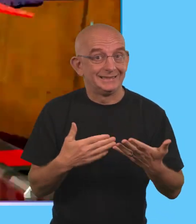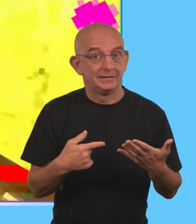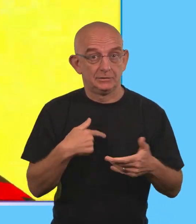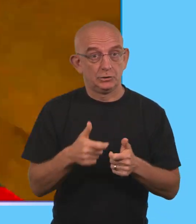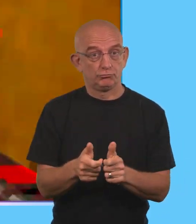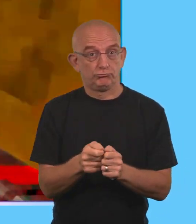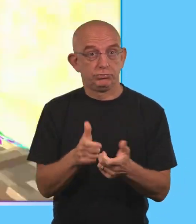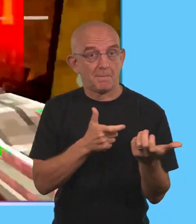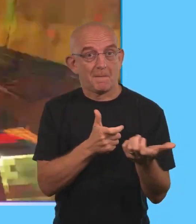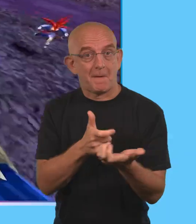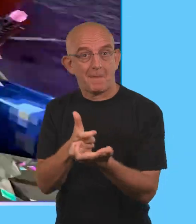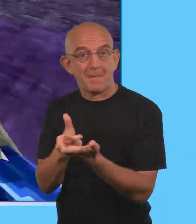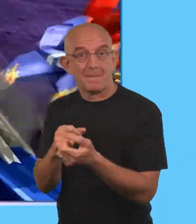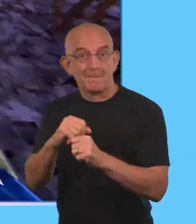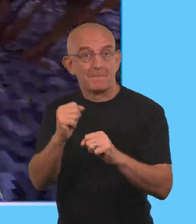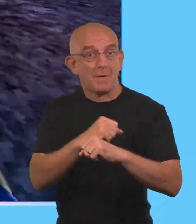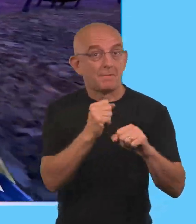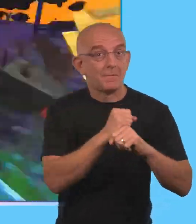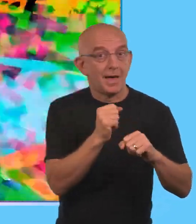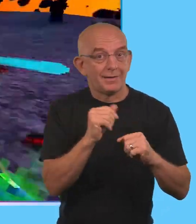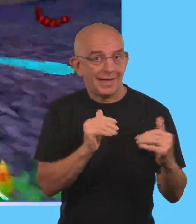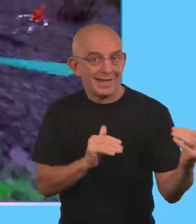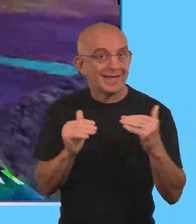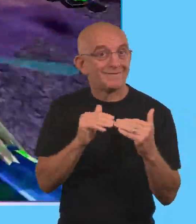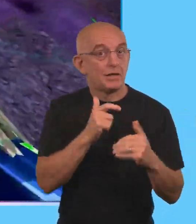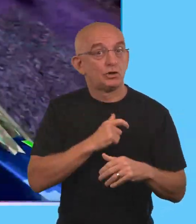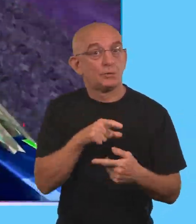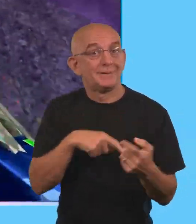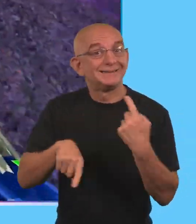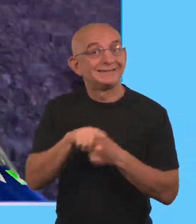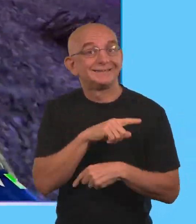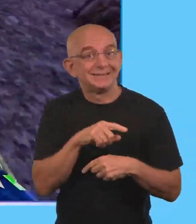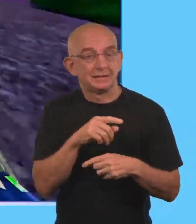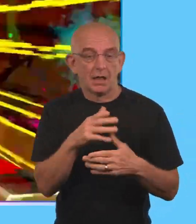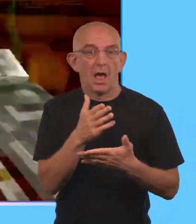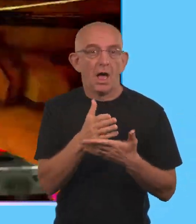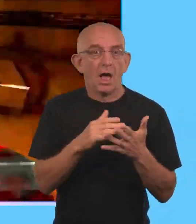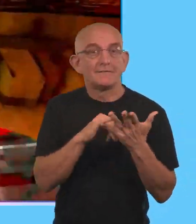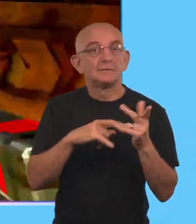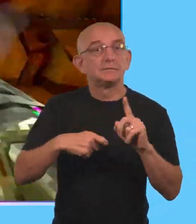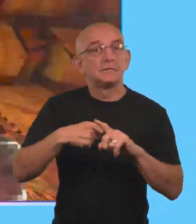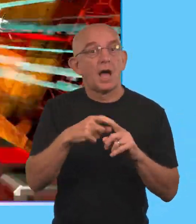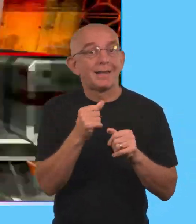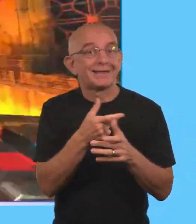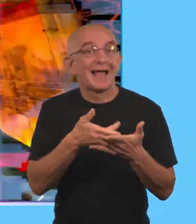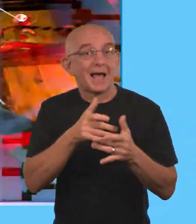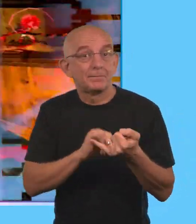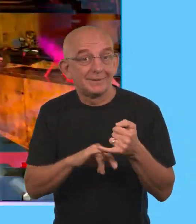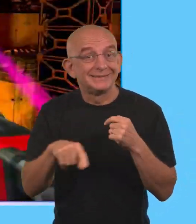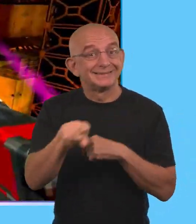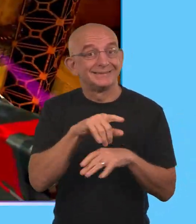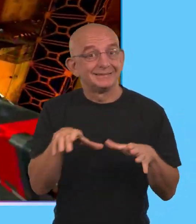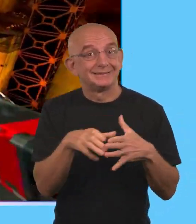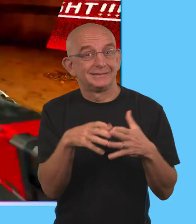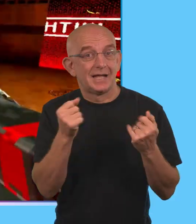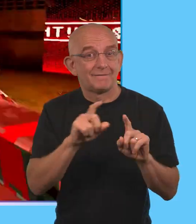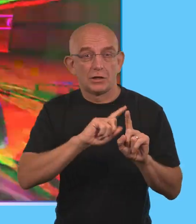This fast paced, first person retro shooter is Blow Up: Avenge Humanity, a game developed by Half Sunk Games.